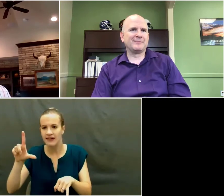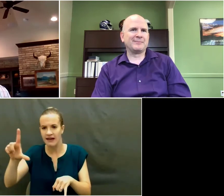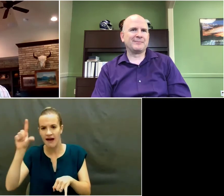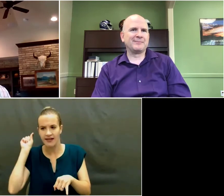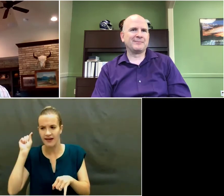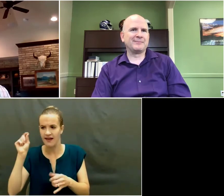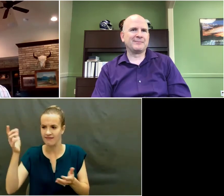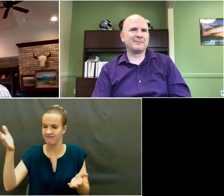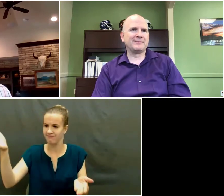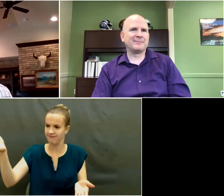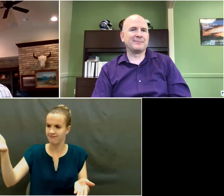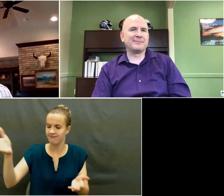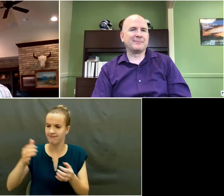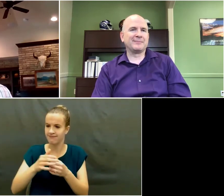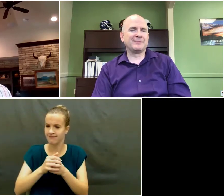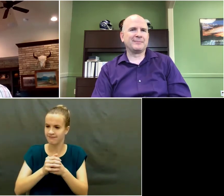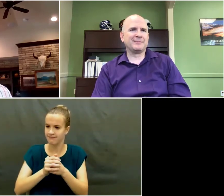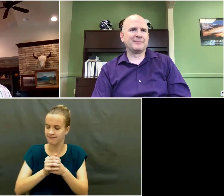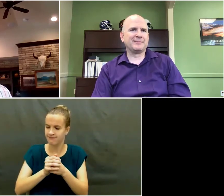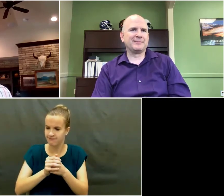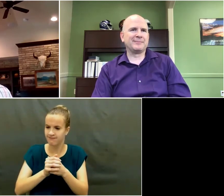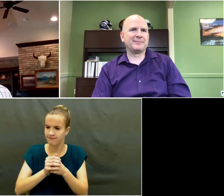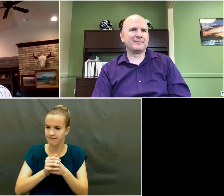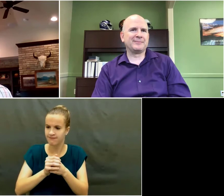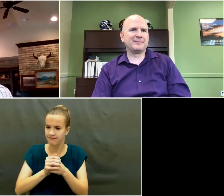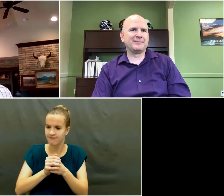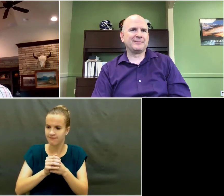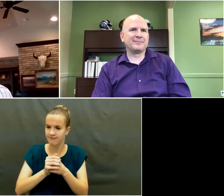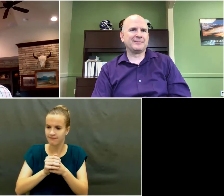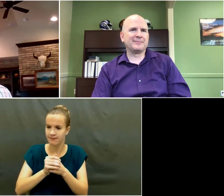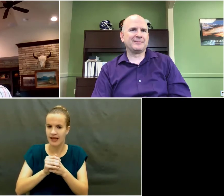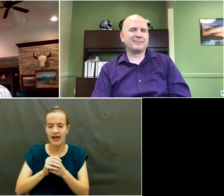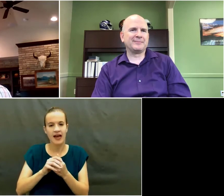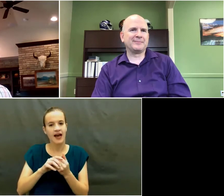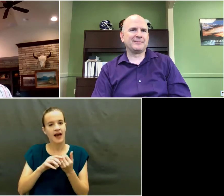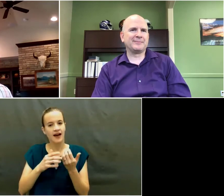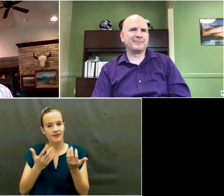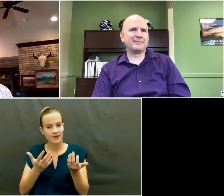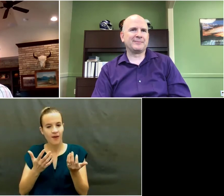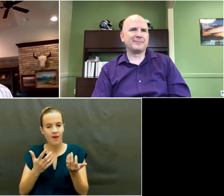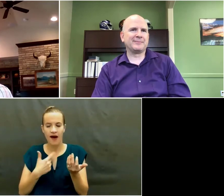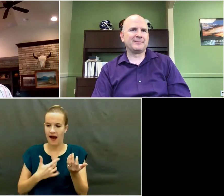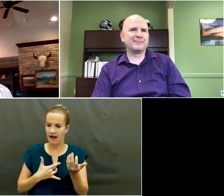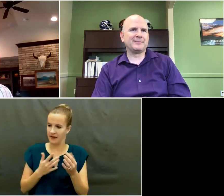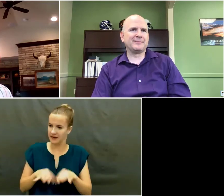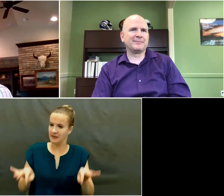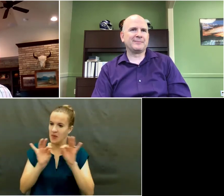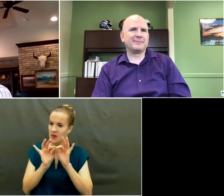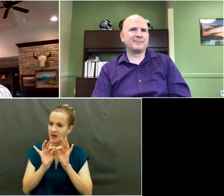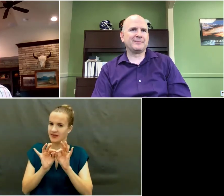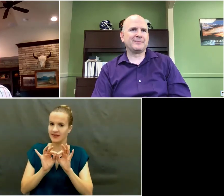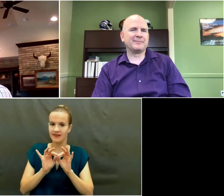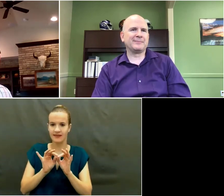make advances is when people have their expectations set higher and your expectations In